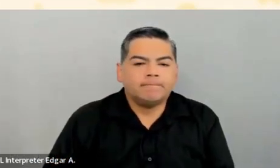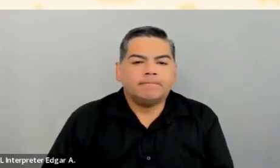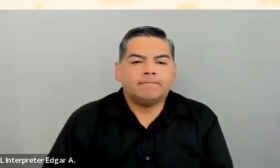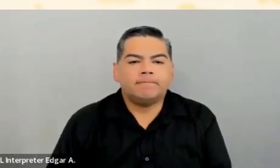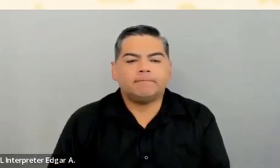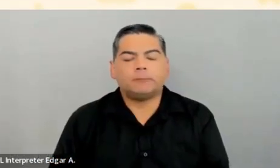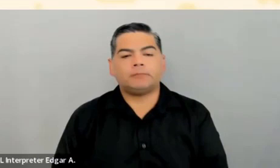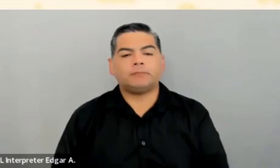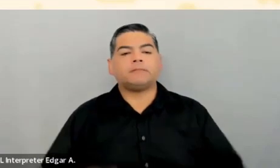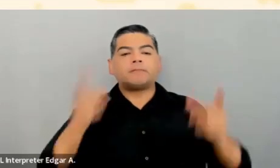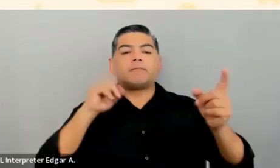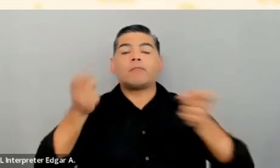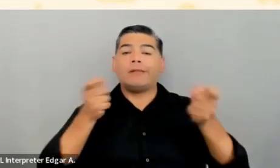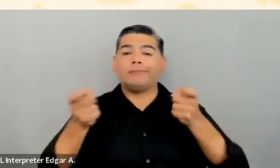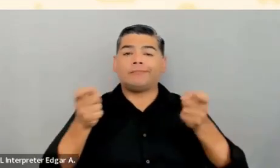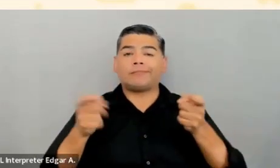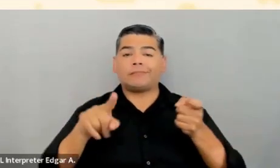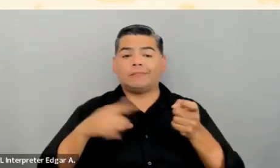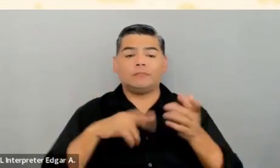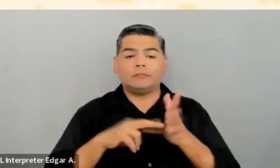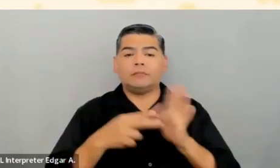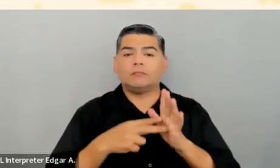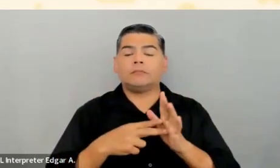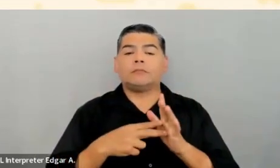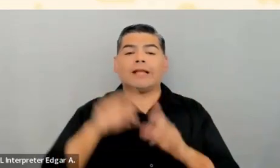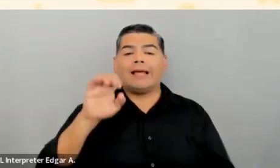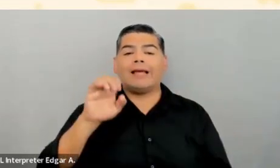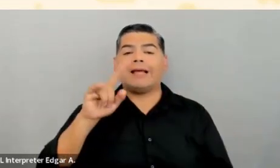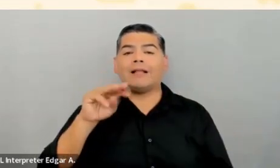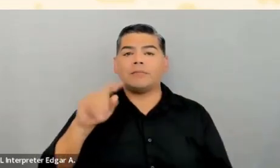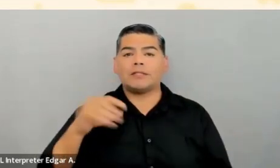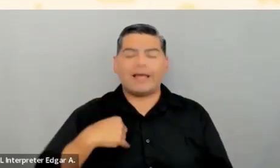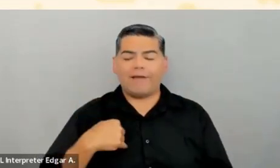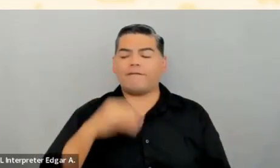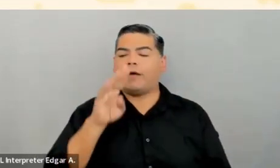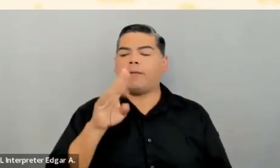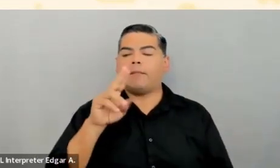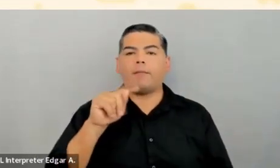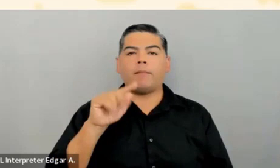Controls. So basically this means that elements that are a button and elements that are input and elements